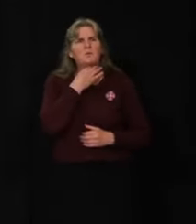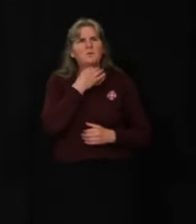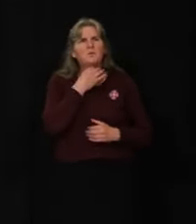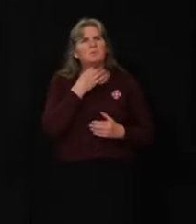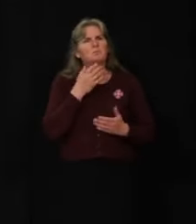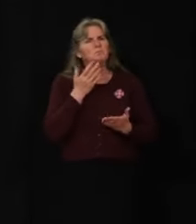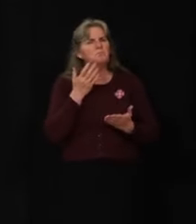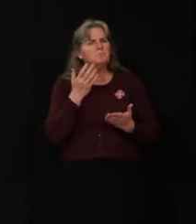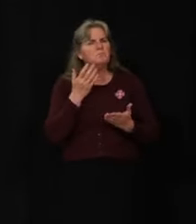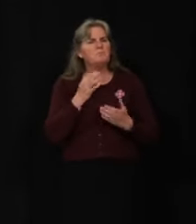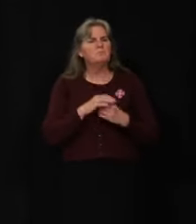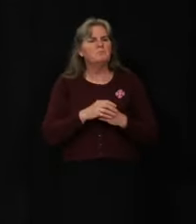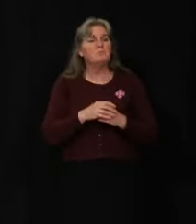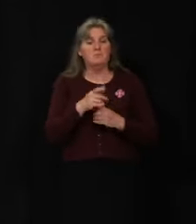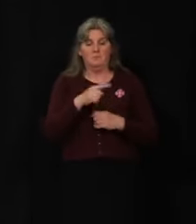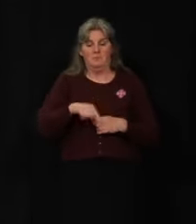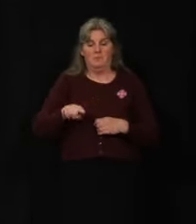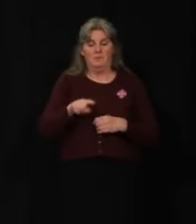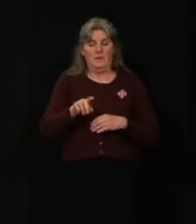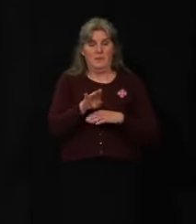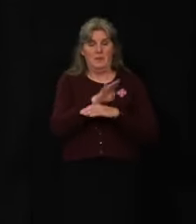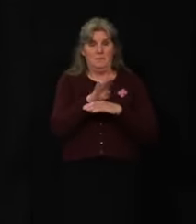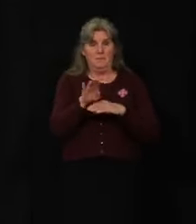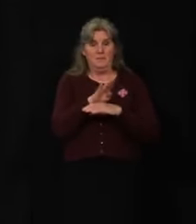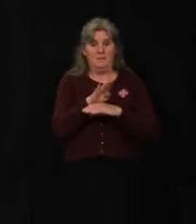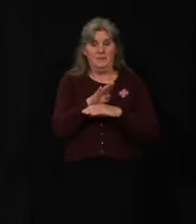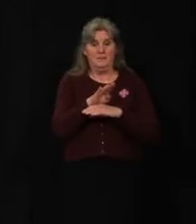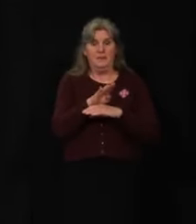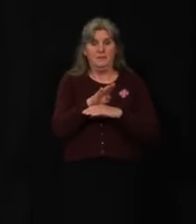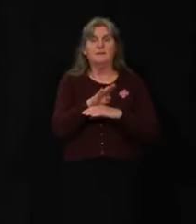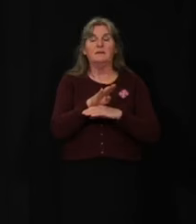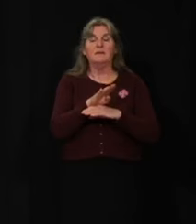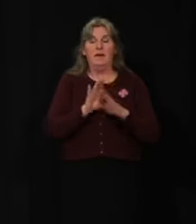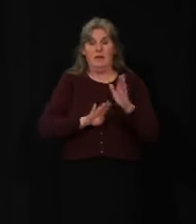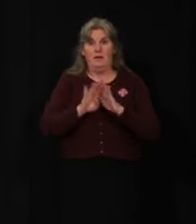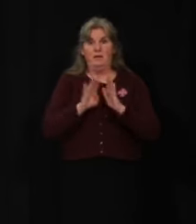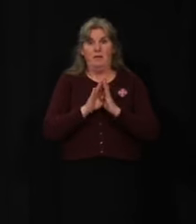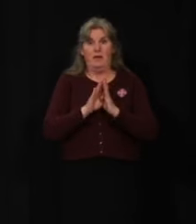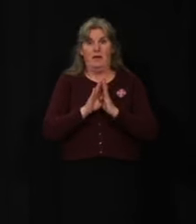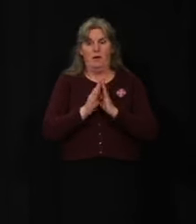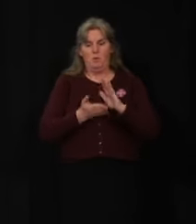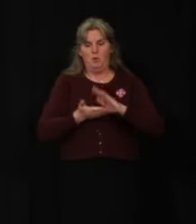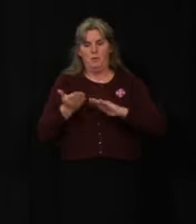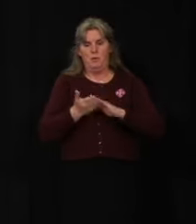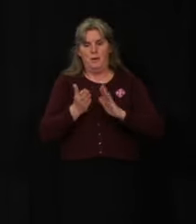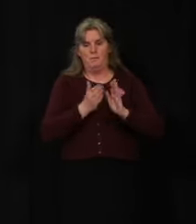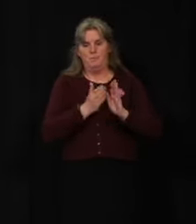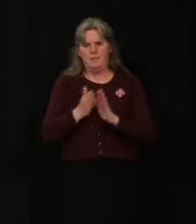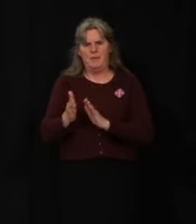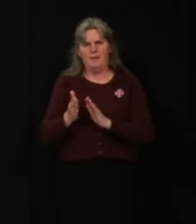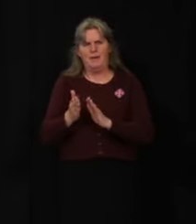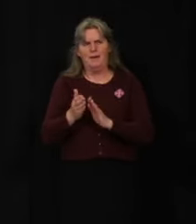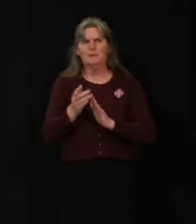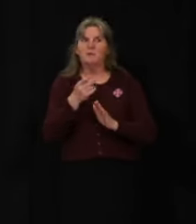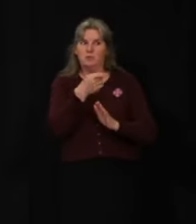the line. Hopefully that combination of efficiency, not holding up processes but compliance with